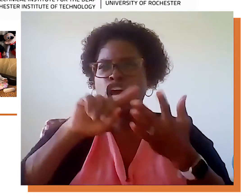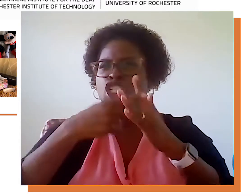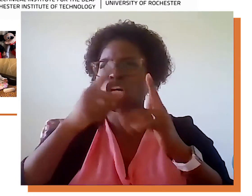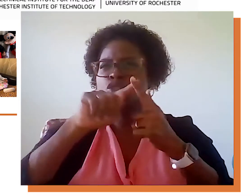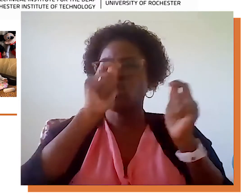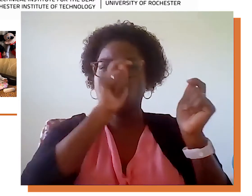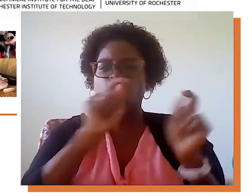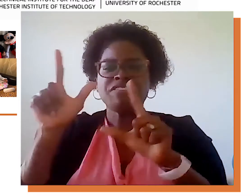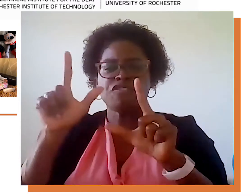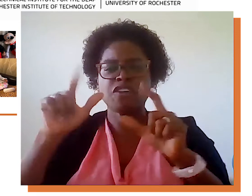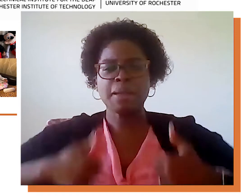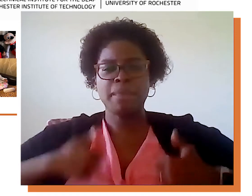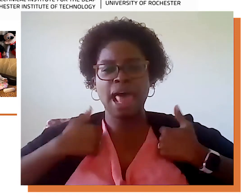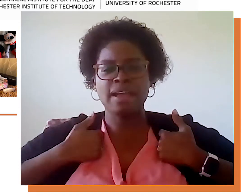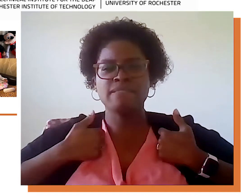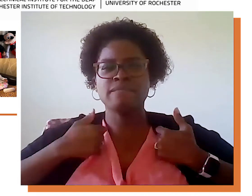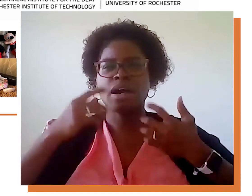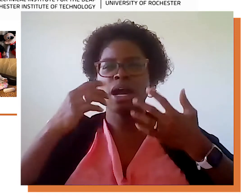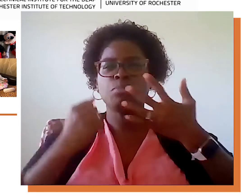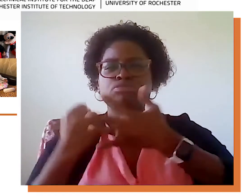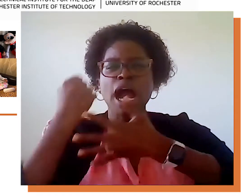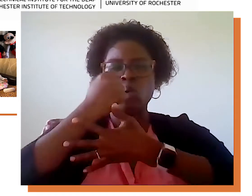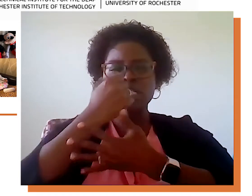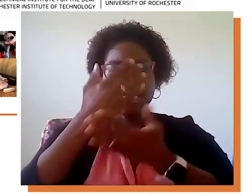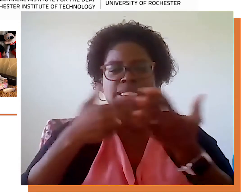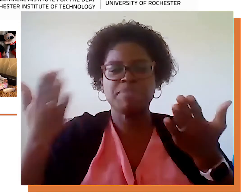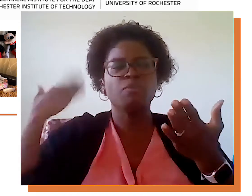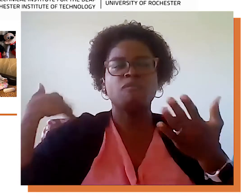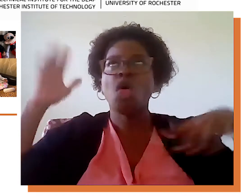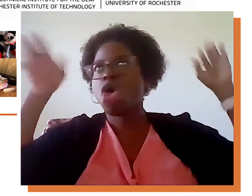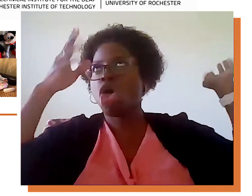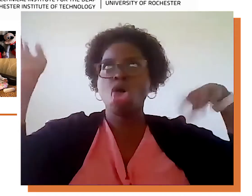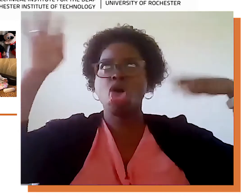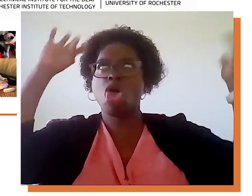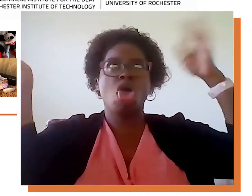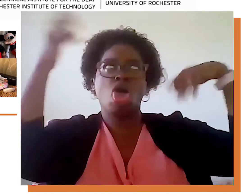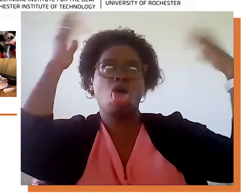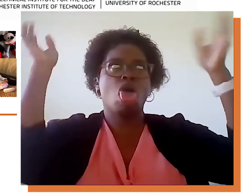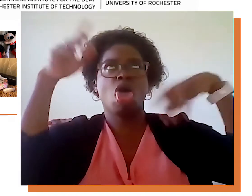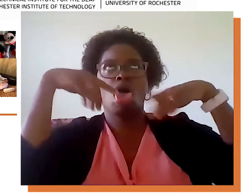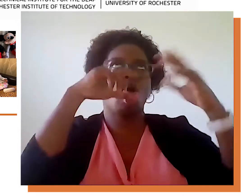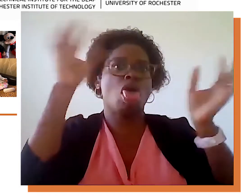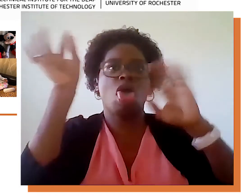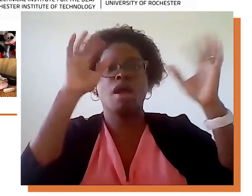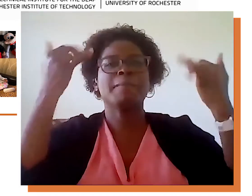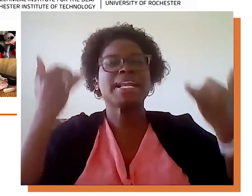and that's helped me reflect on my life and reprioritize some things. Before that, I was sort of directionless.